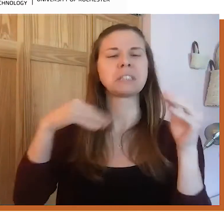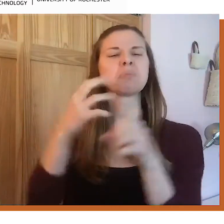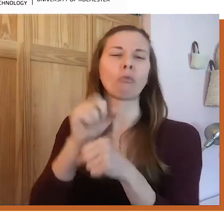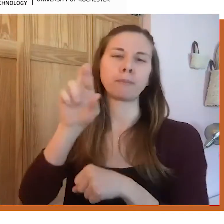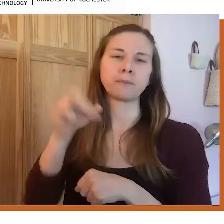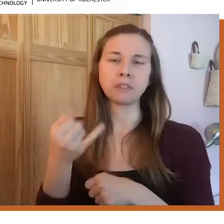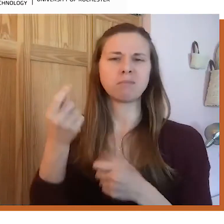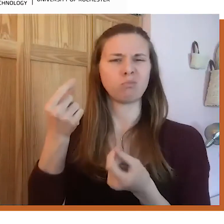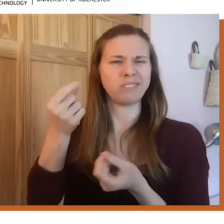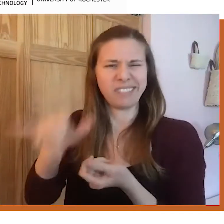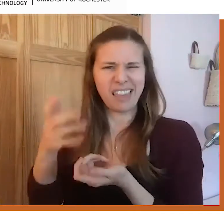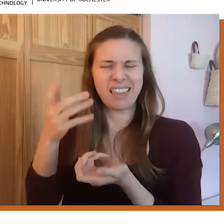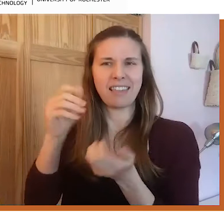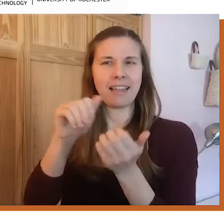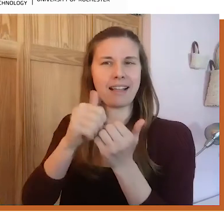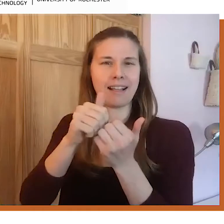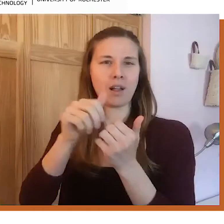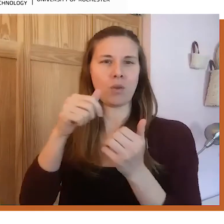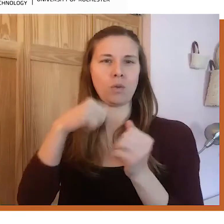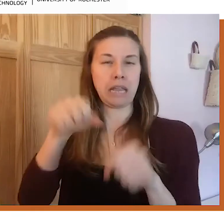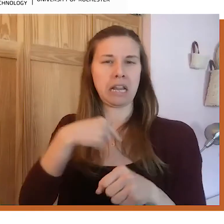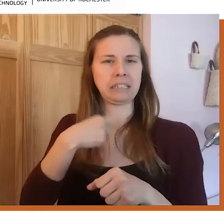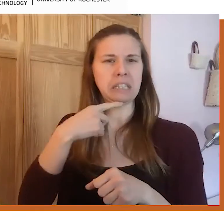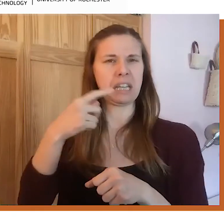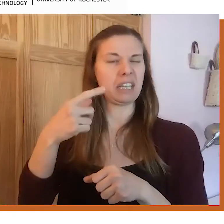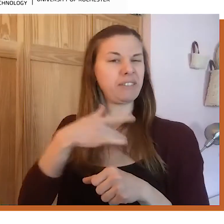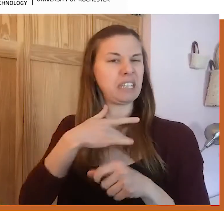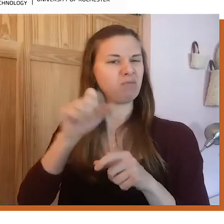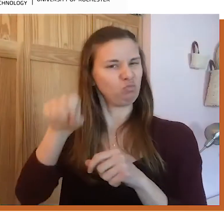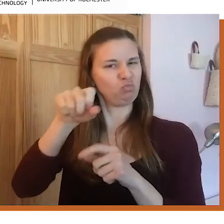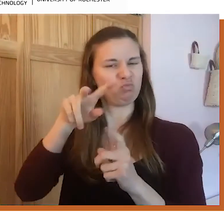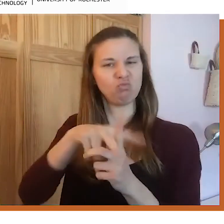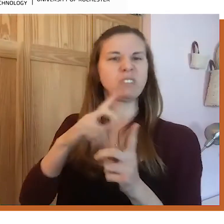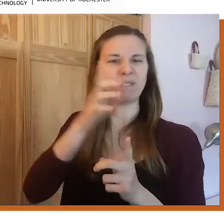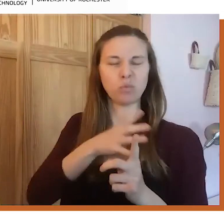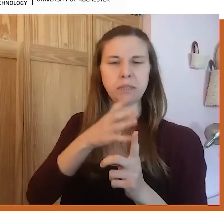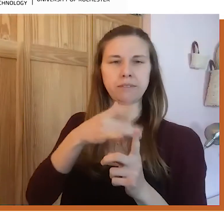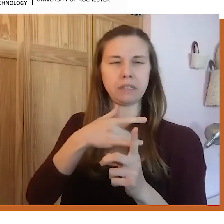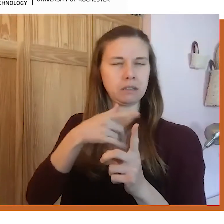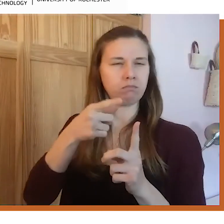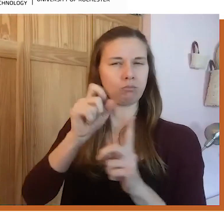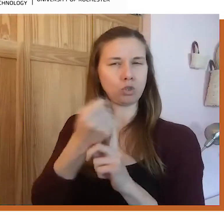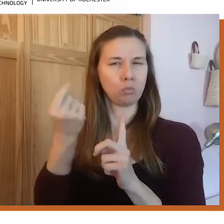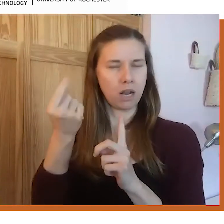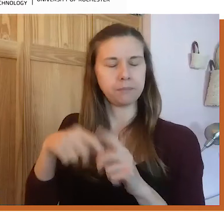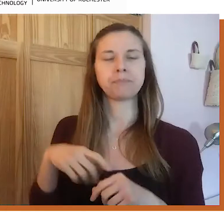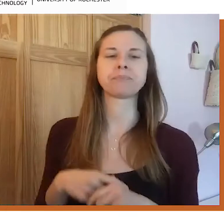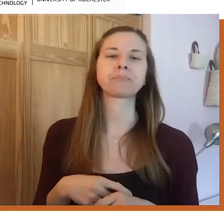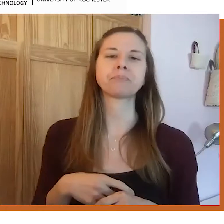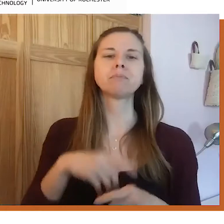I will be talking about reproductive justice, explaining what that is, exactly, and how I've been involved with it,